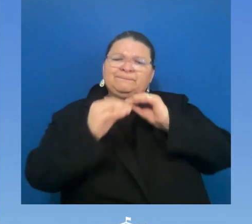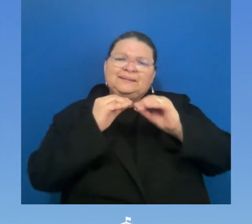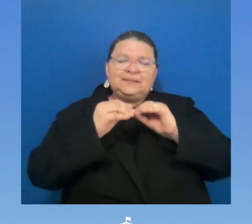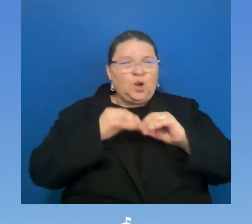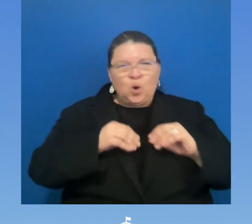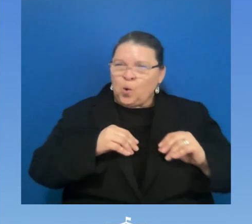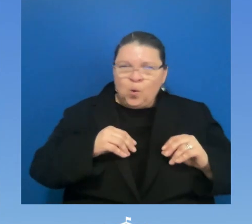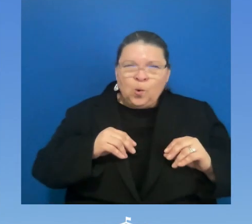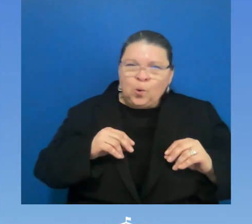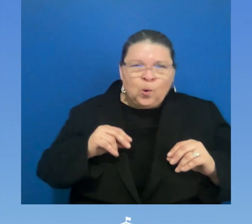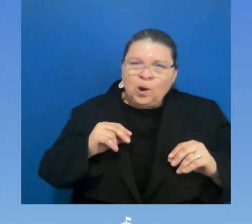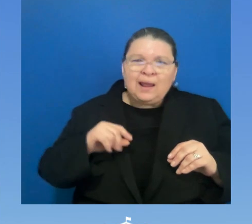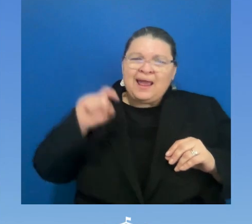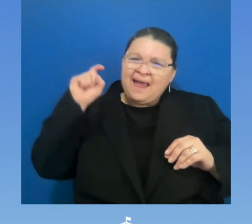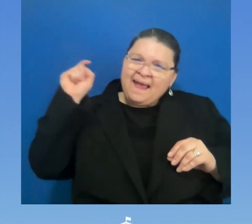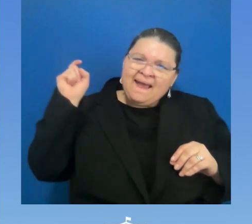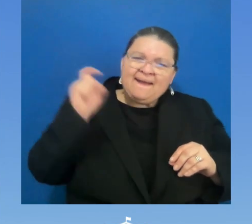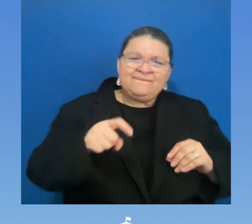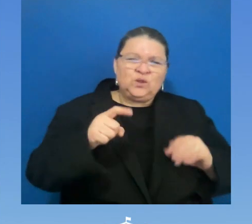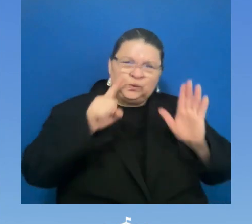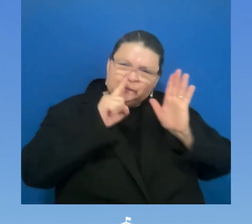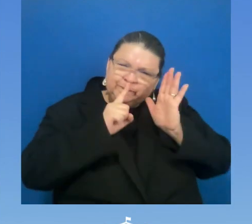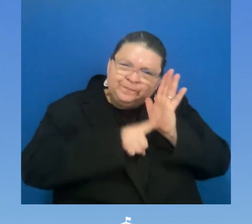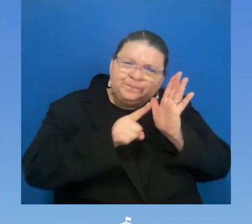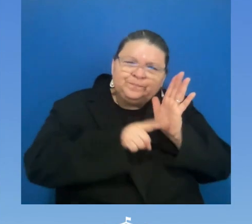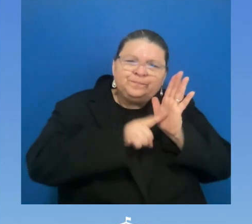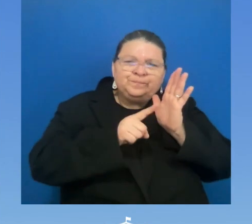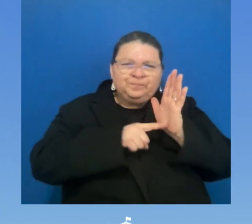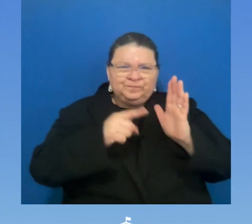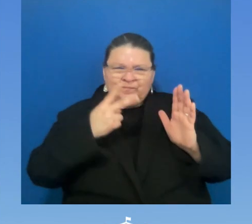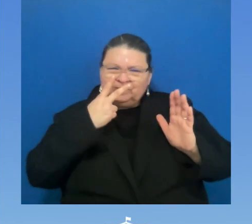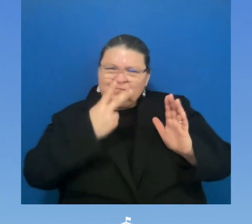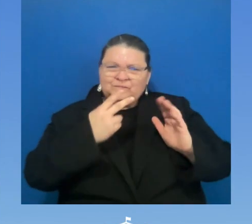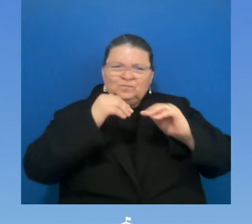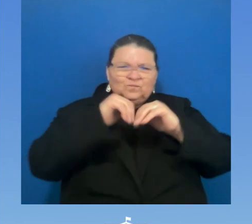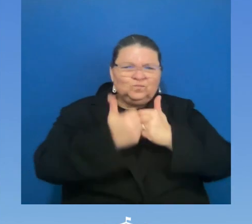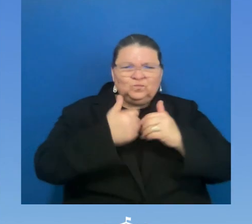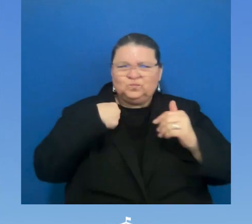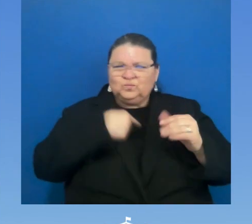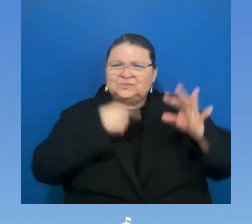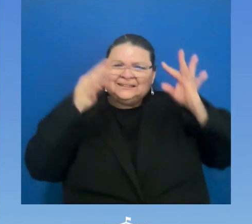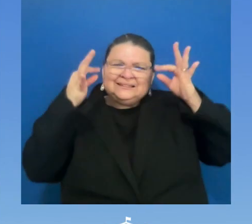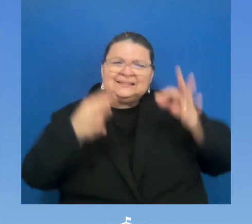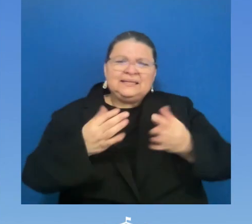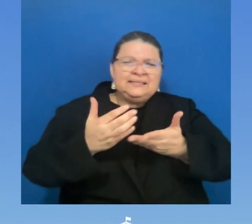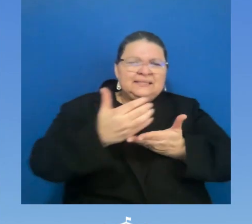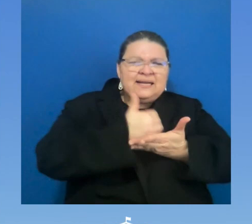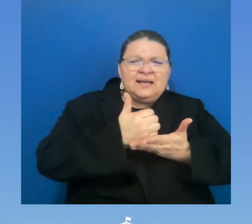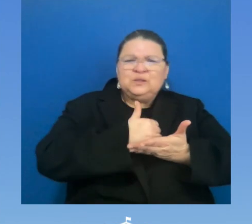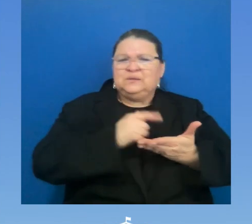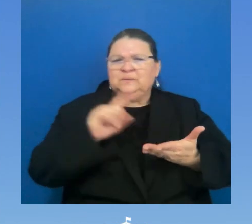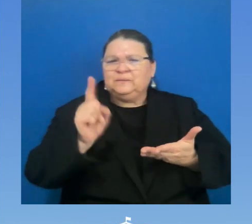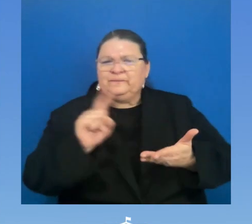your pay scales as you go forward. It's not something they taught me in business school. I don't think it's something that they teach anyone,